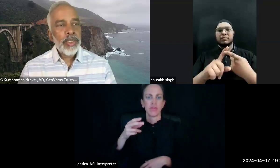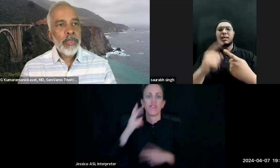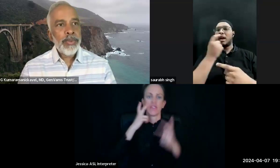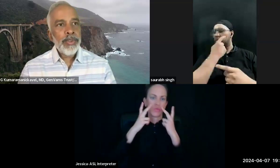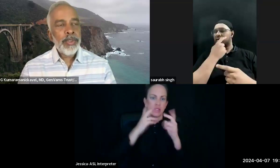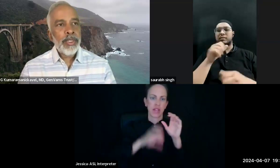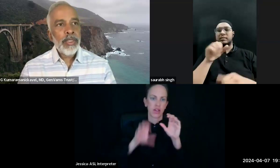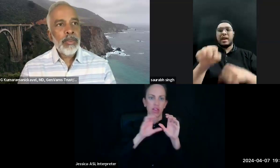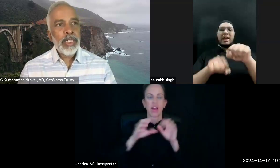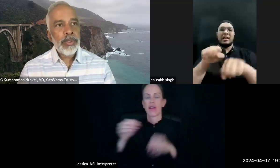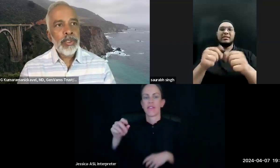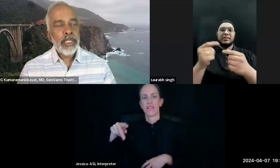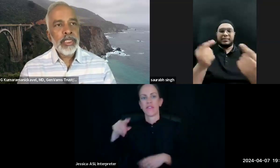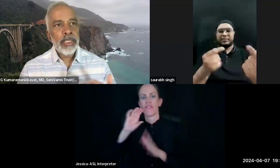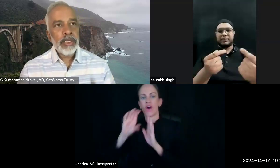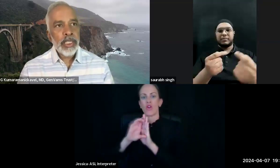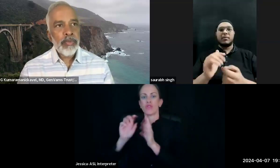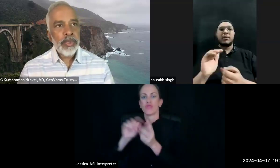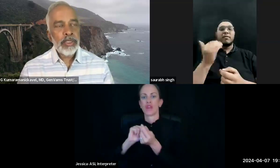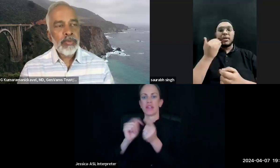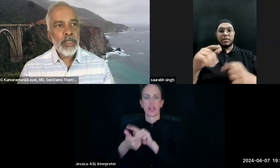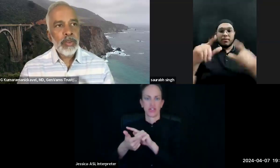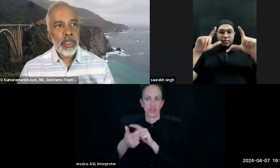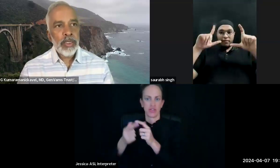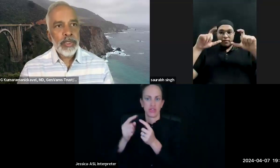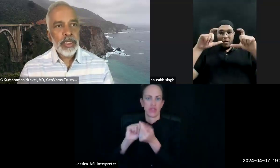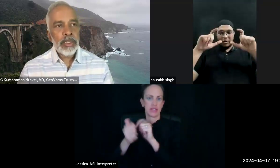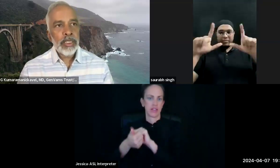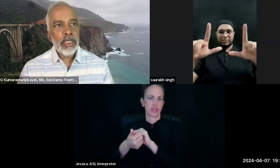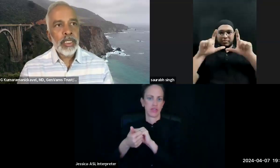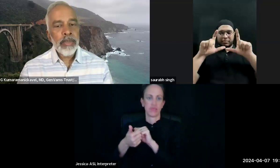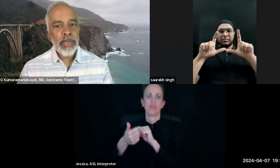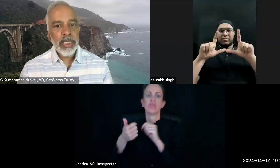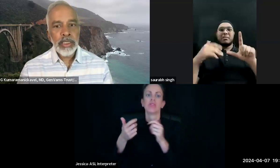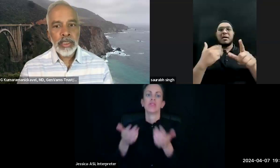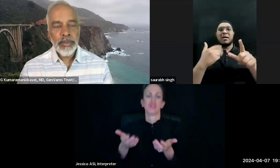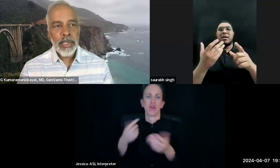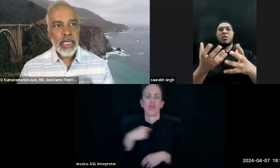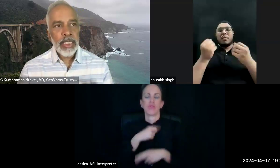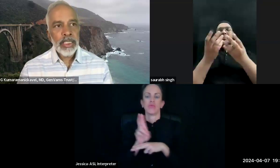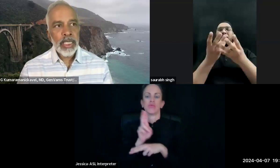So therefore when photo transduction happens, we lose lot of these chemicals and these